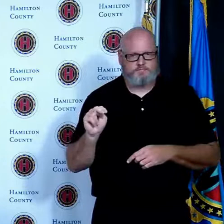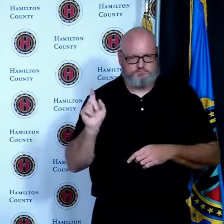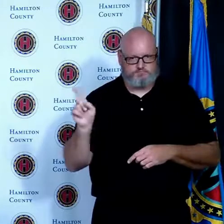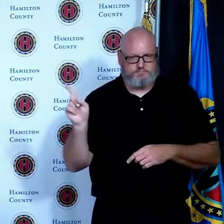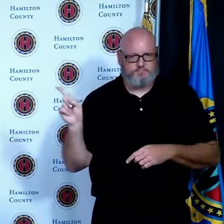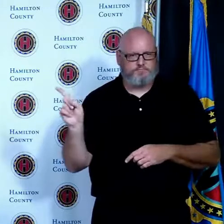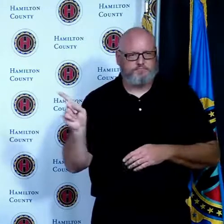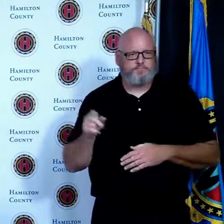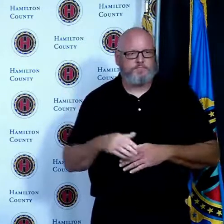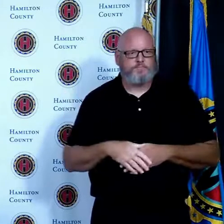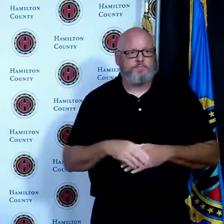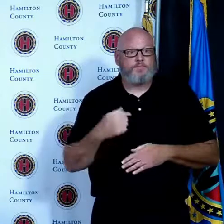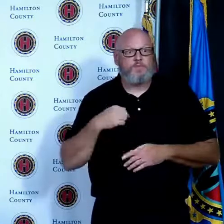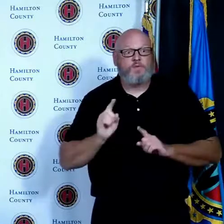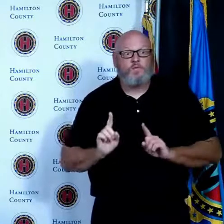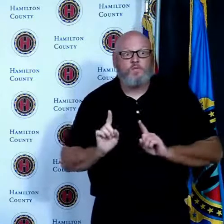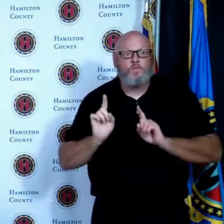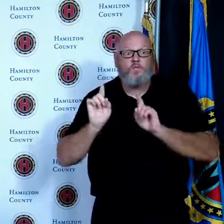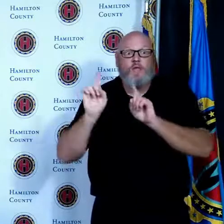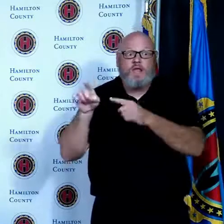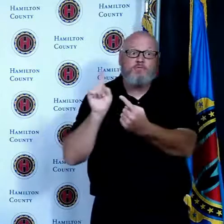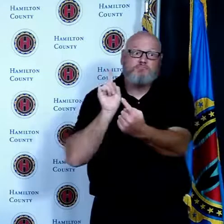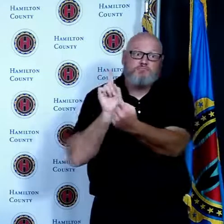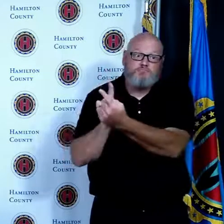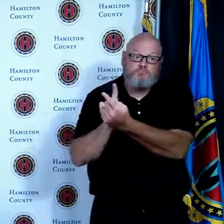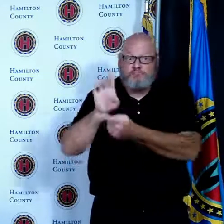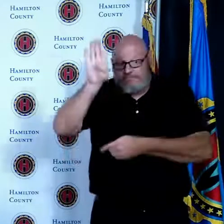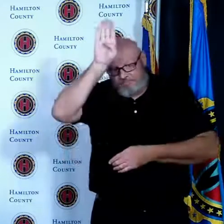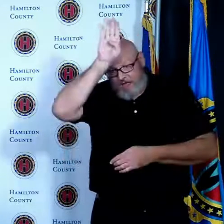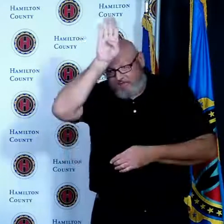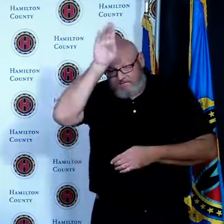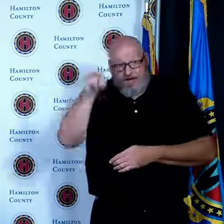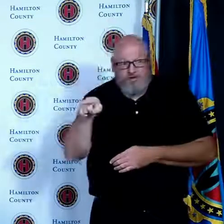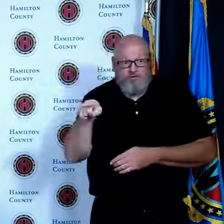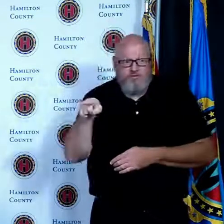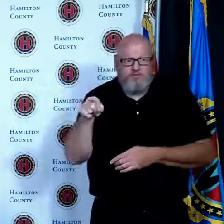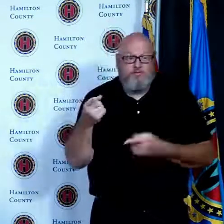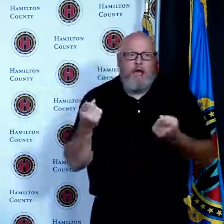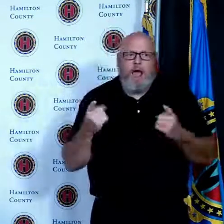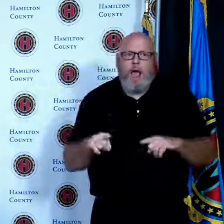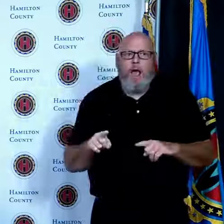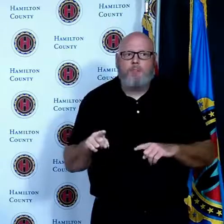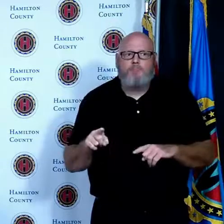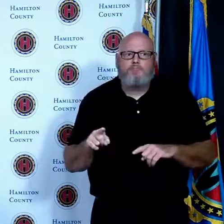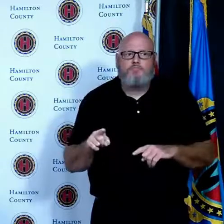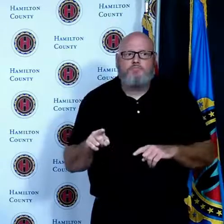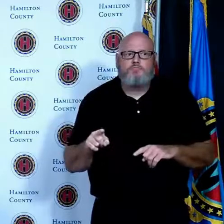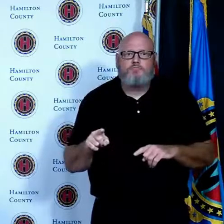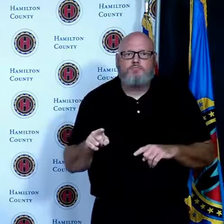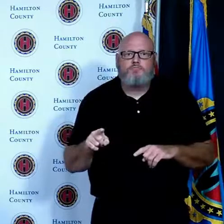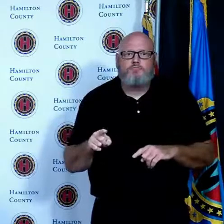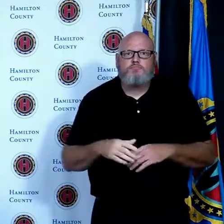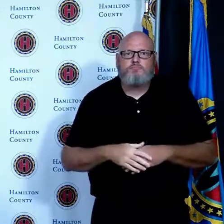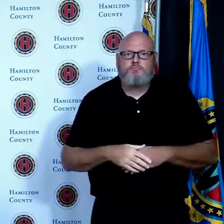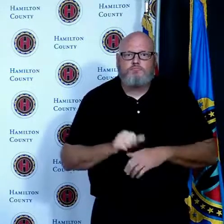fairly positive response on the doors but some people are a little irritated to have someone knock on their doors and so and while I get that